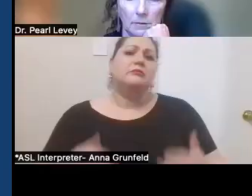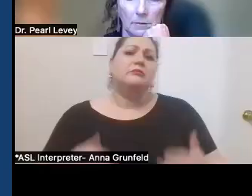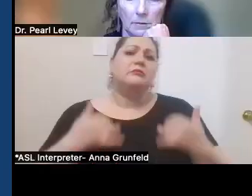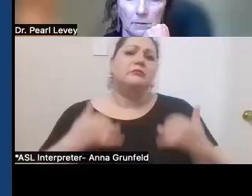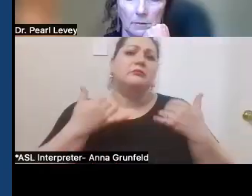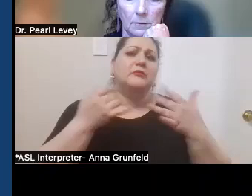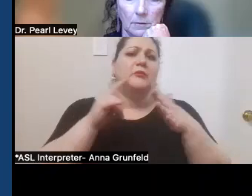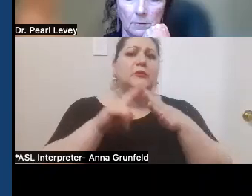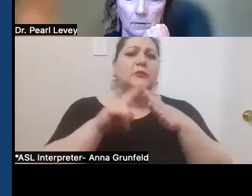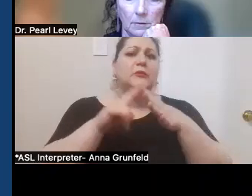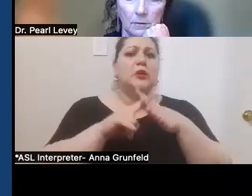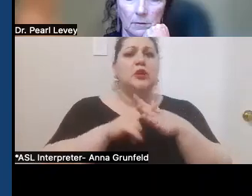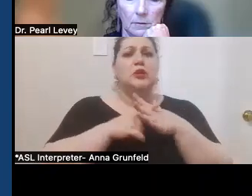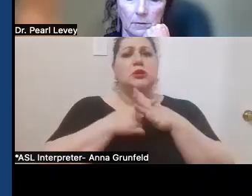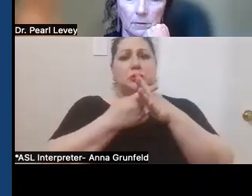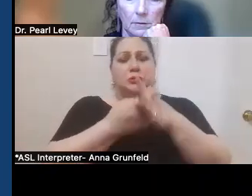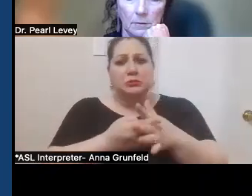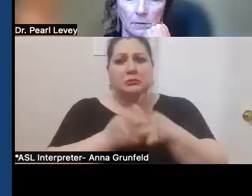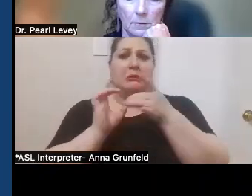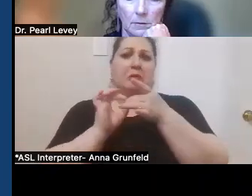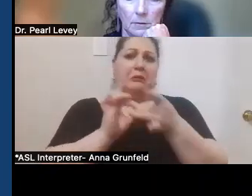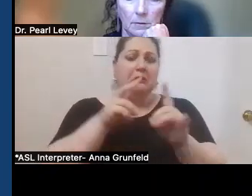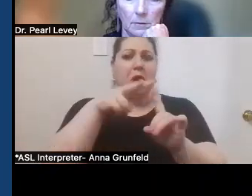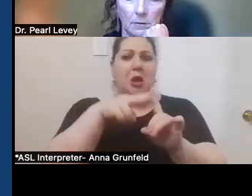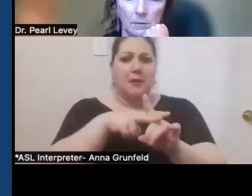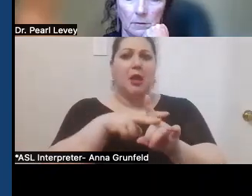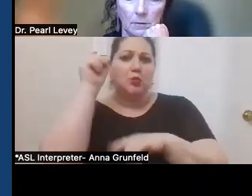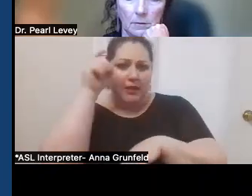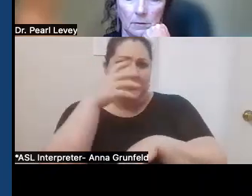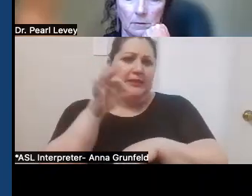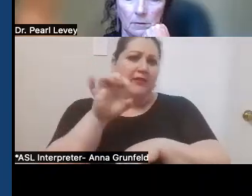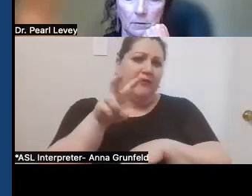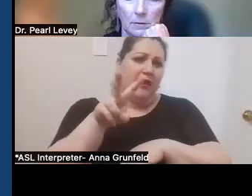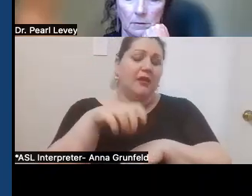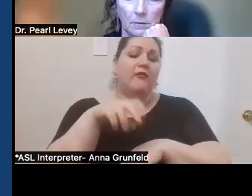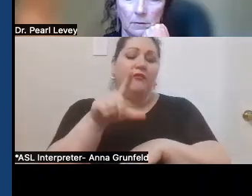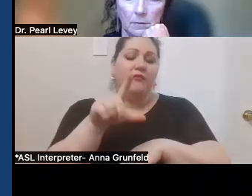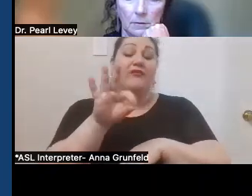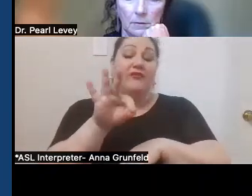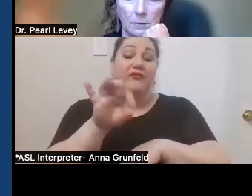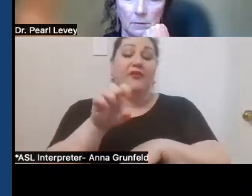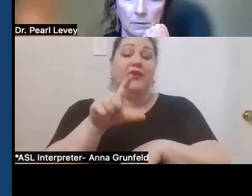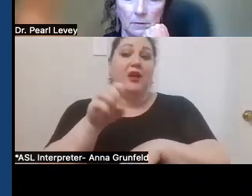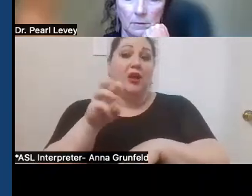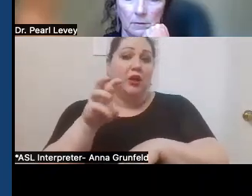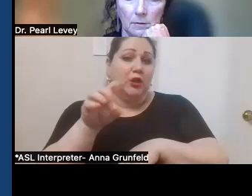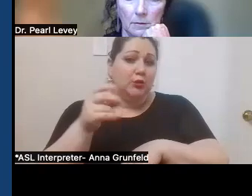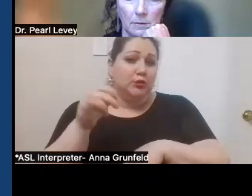its not quite there just yet. And I think as time goes on we'll get more and more experience with this,